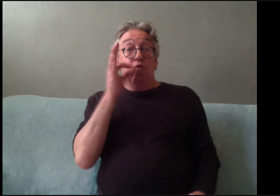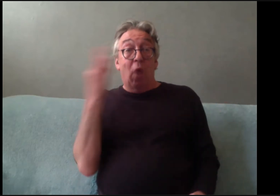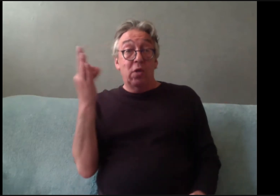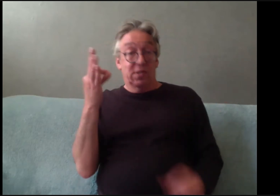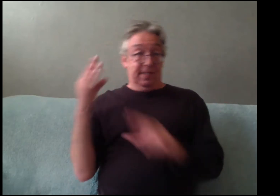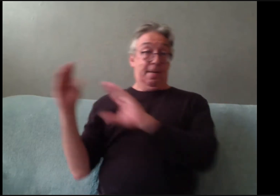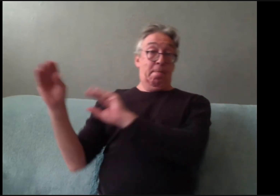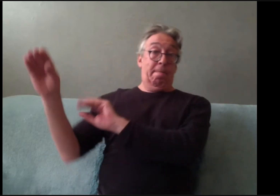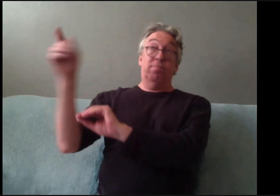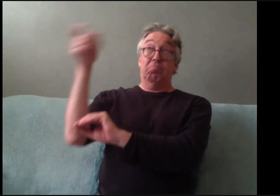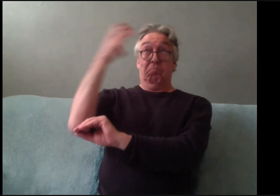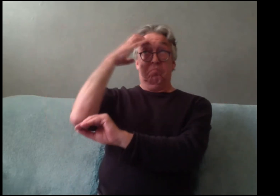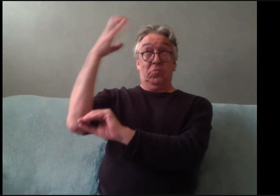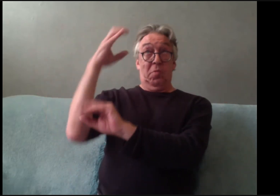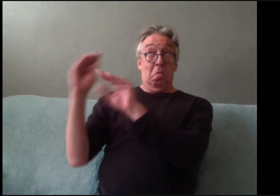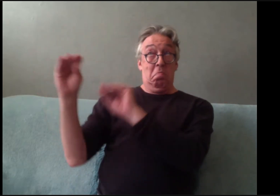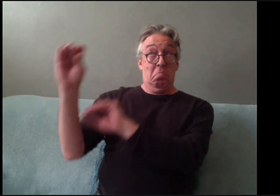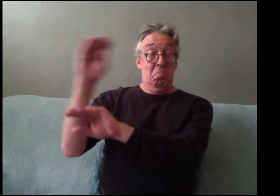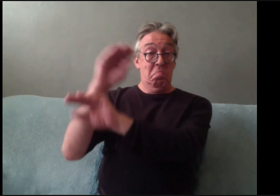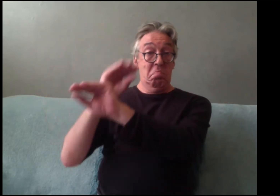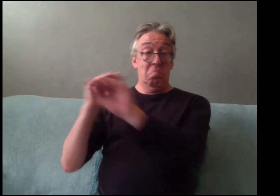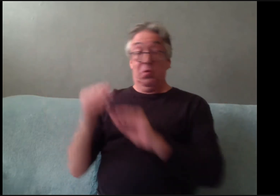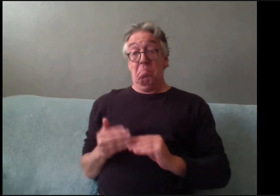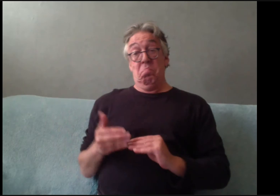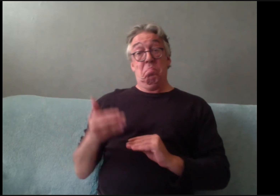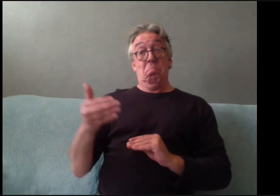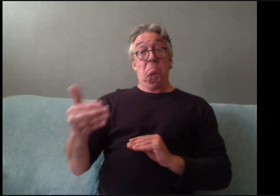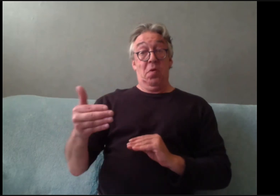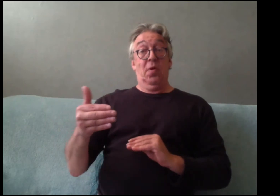A first step has been announced for the 11th of May.